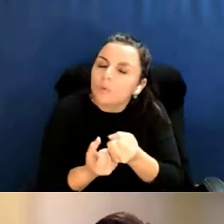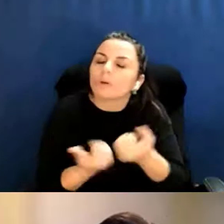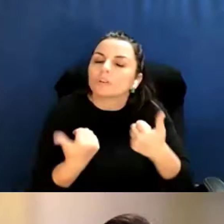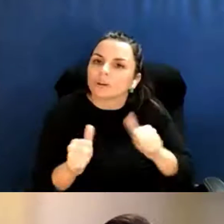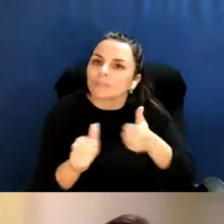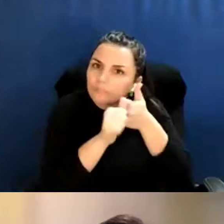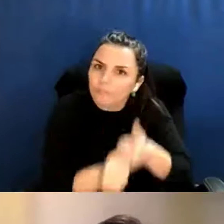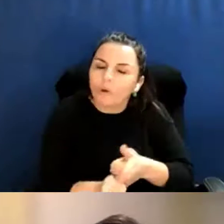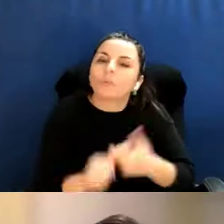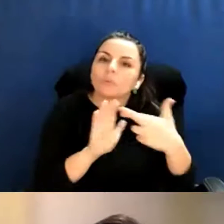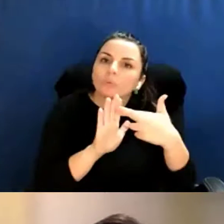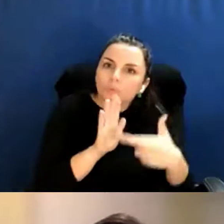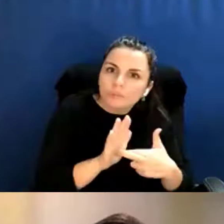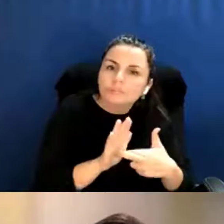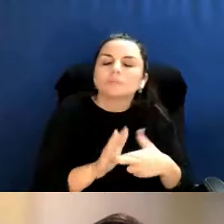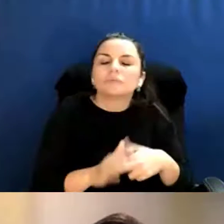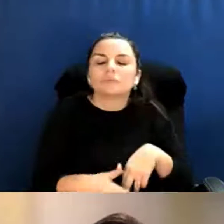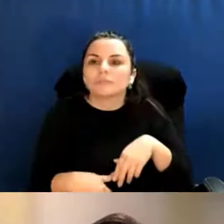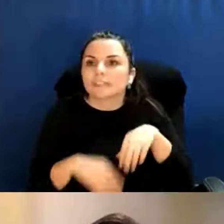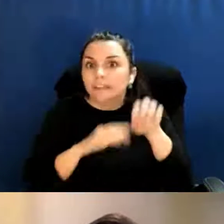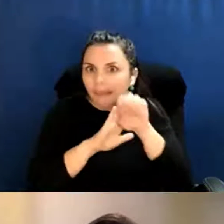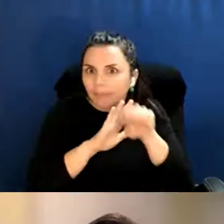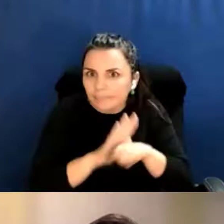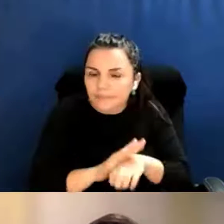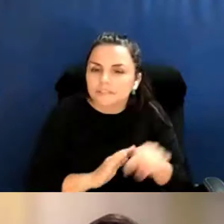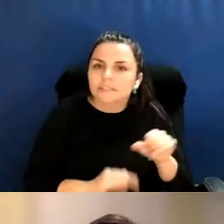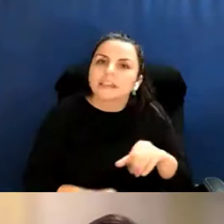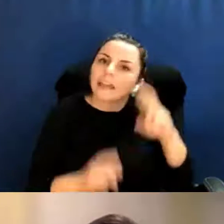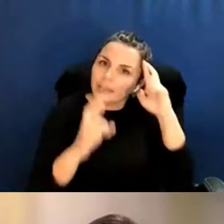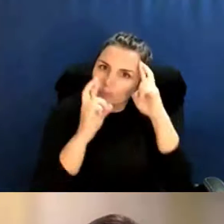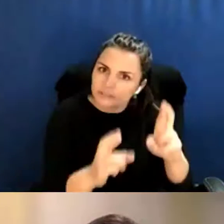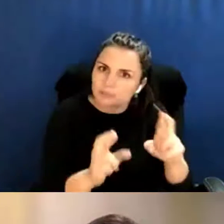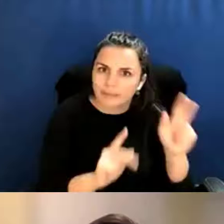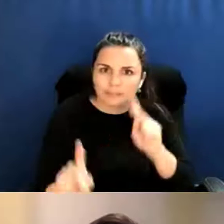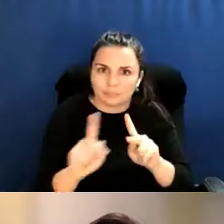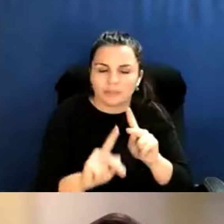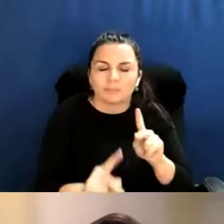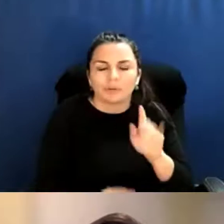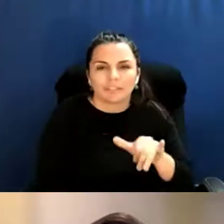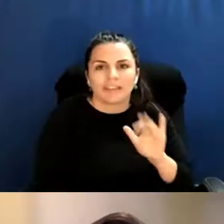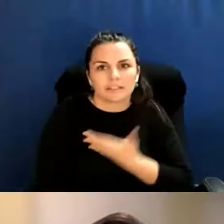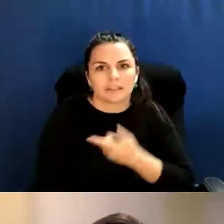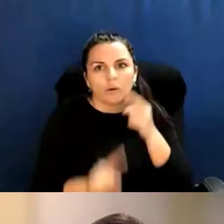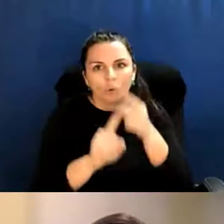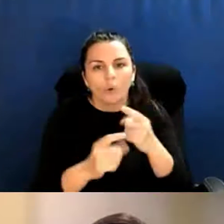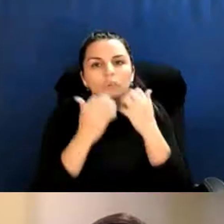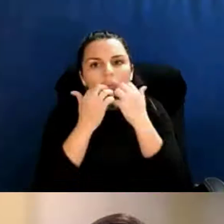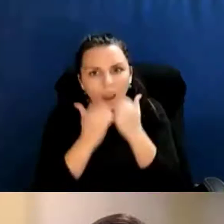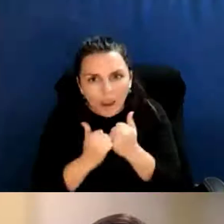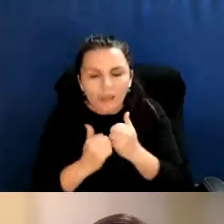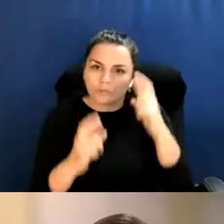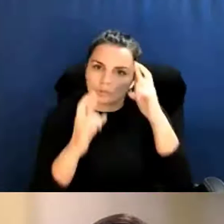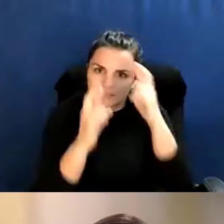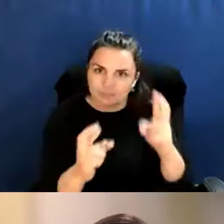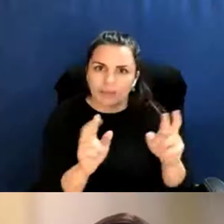and sound research that respect people. Ultimately that is the goal, and I keep saying that from ... We're the education team